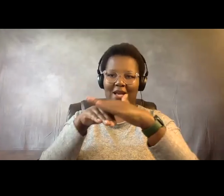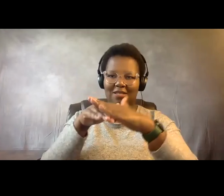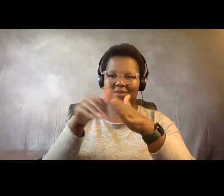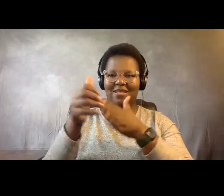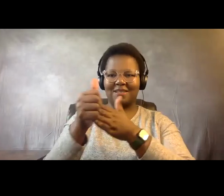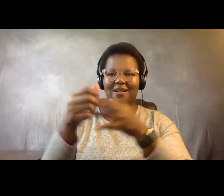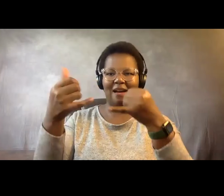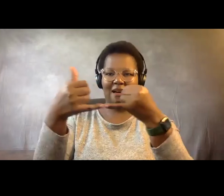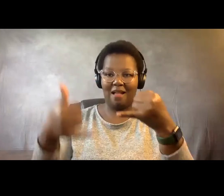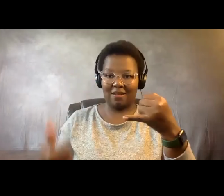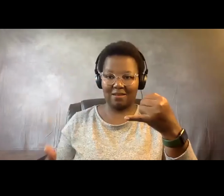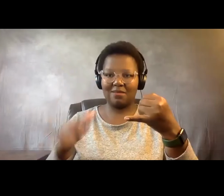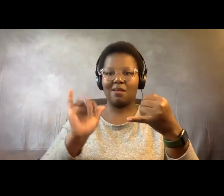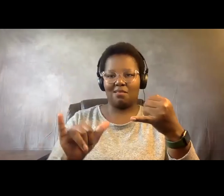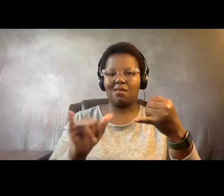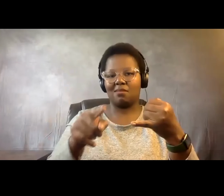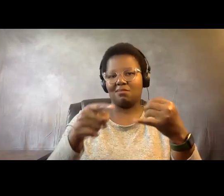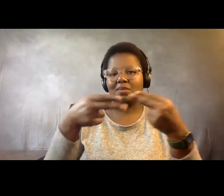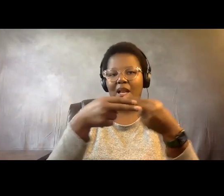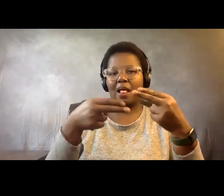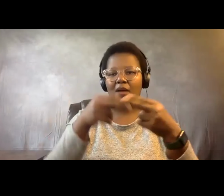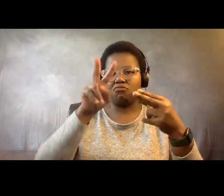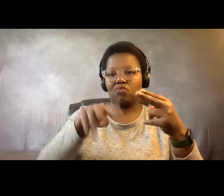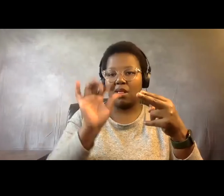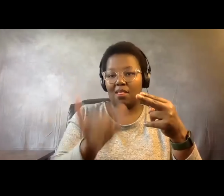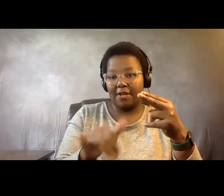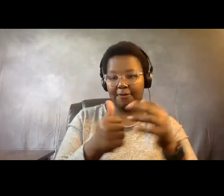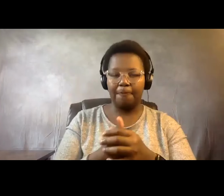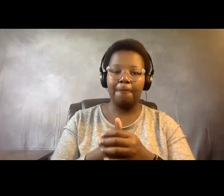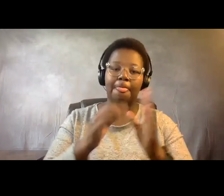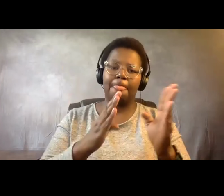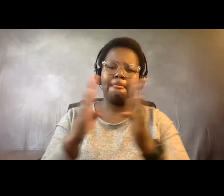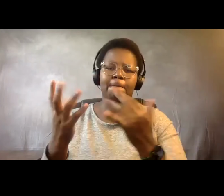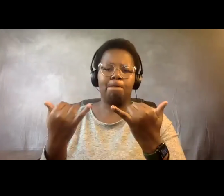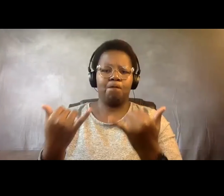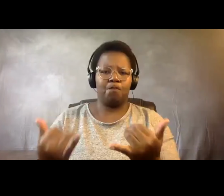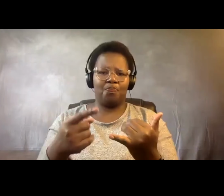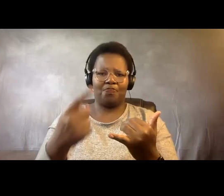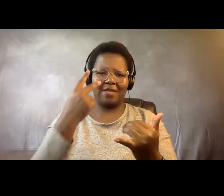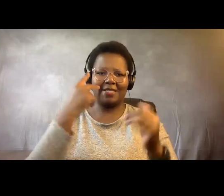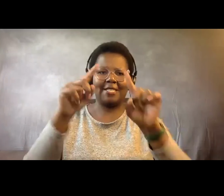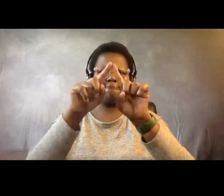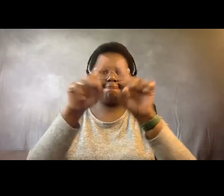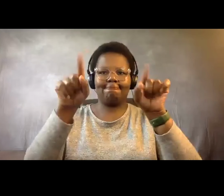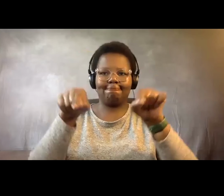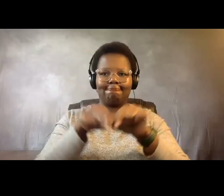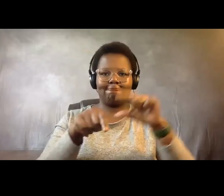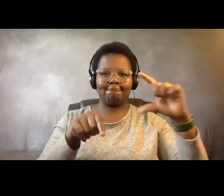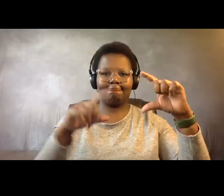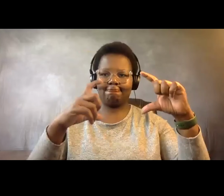So, in my second example here, I have a kind of a little tile and I have a table in the tile,